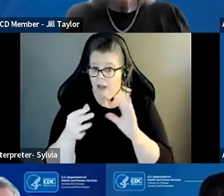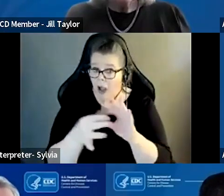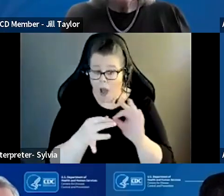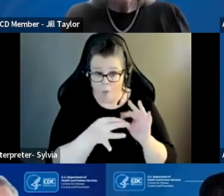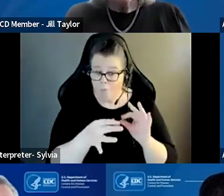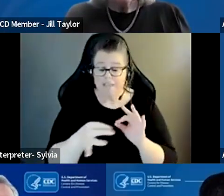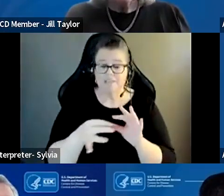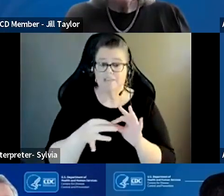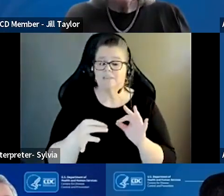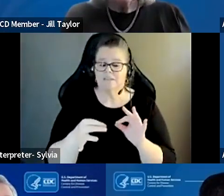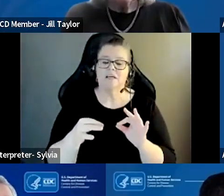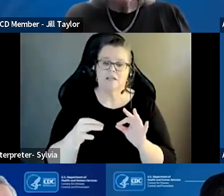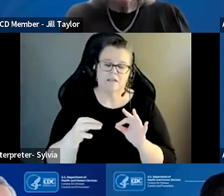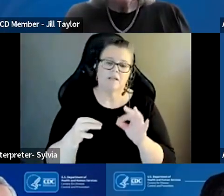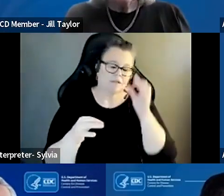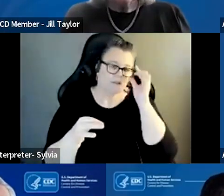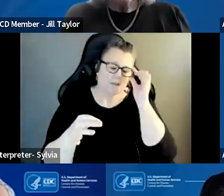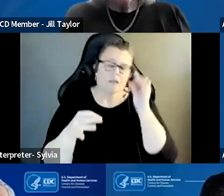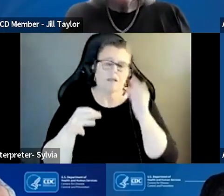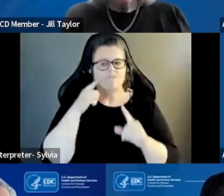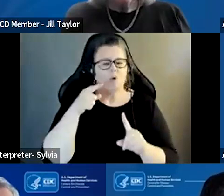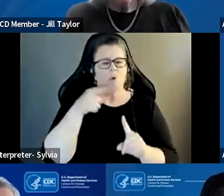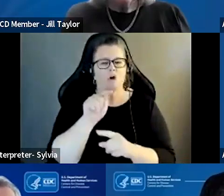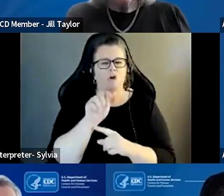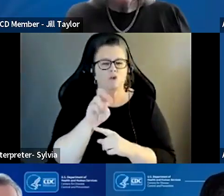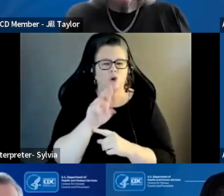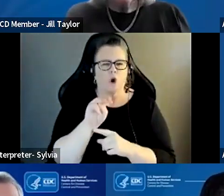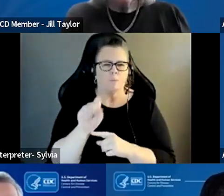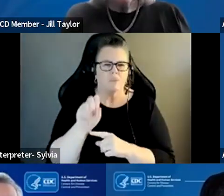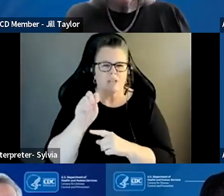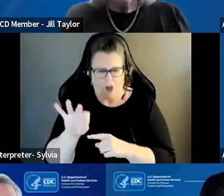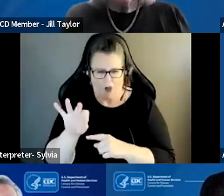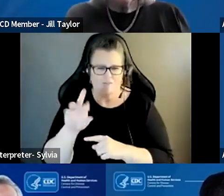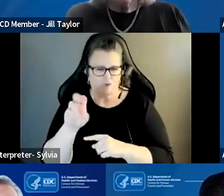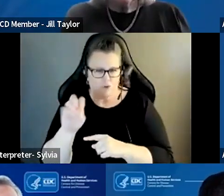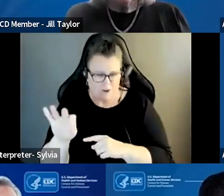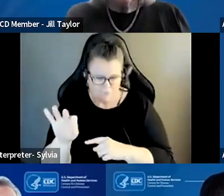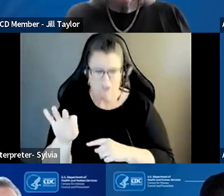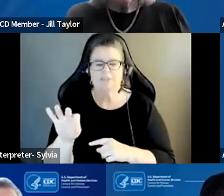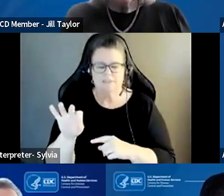Dan, the committee was sent that terms of reference in advance, and so we can discuss that as well. And first up I see Rhonda.